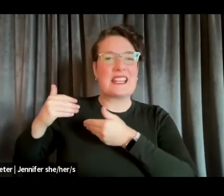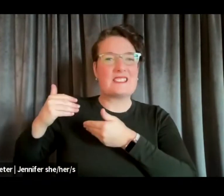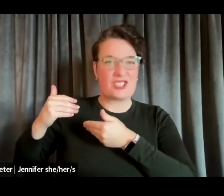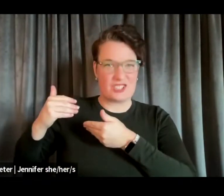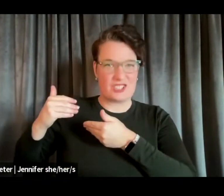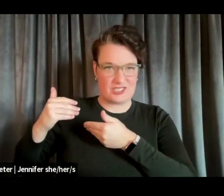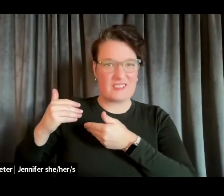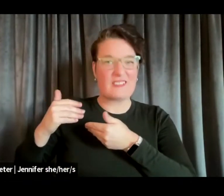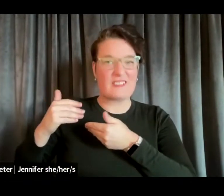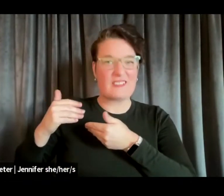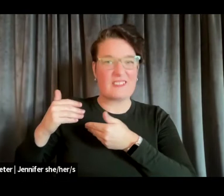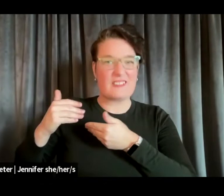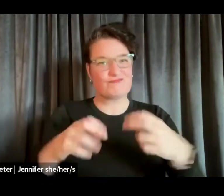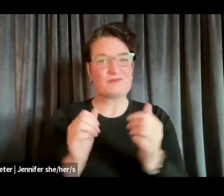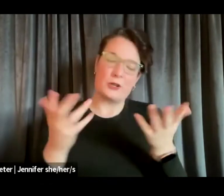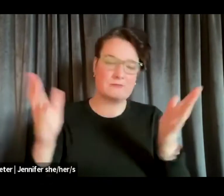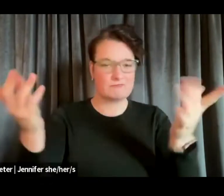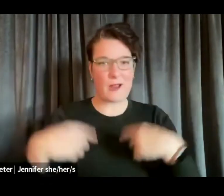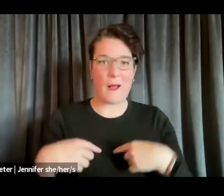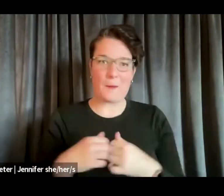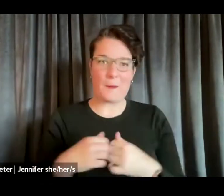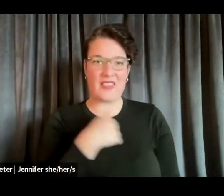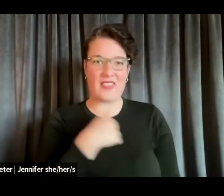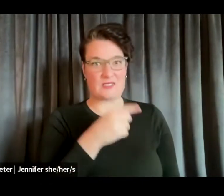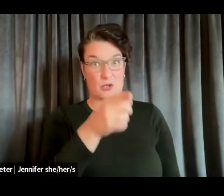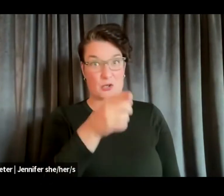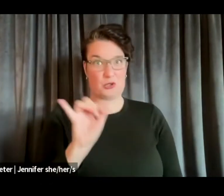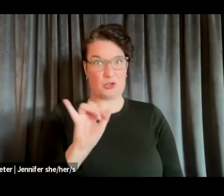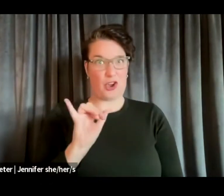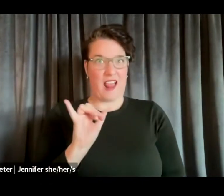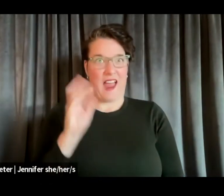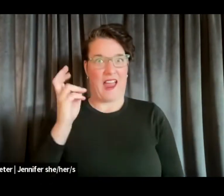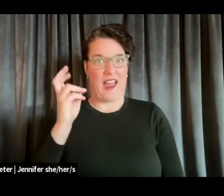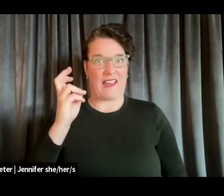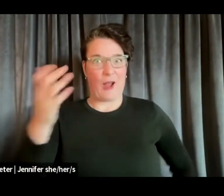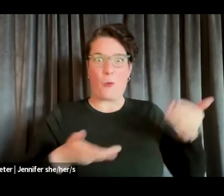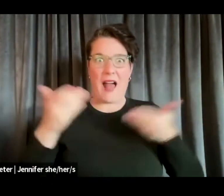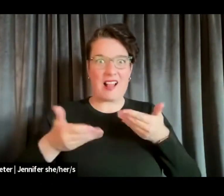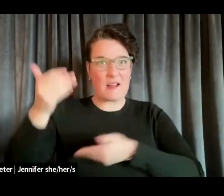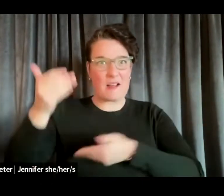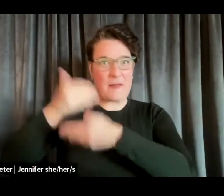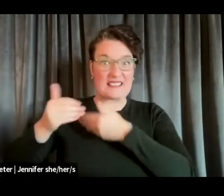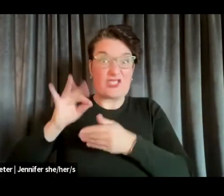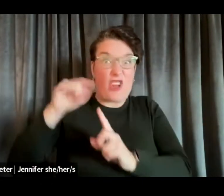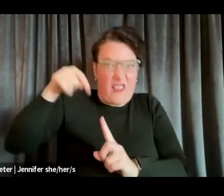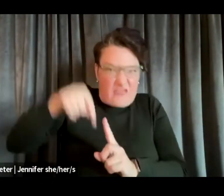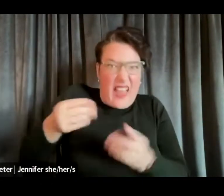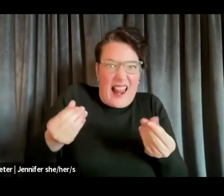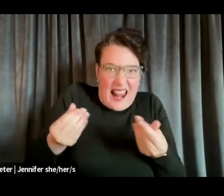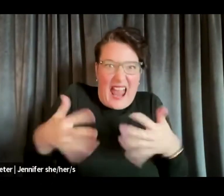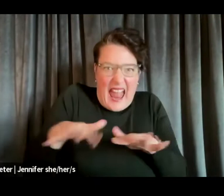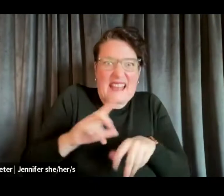Rebekah: And so he, you were like welcoming the ancestors of that land, literally Yeah.